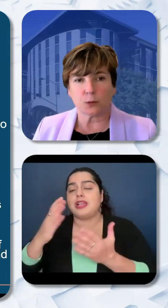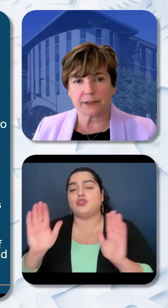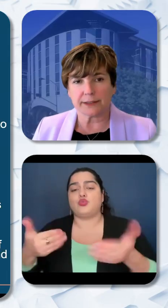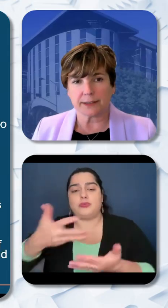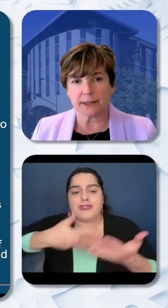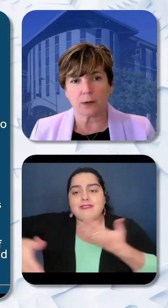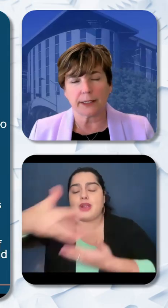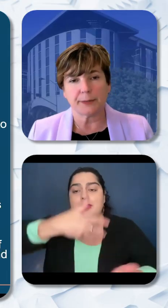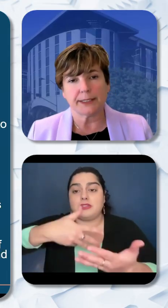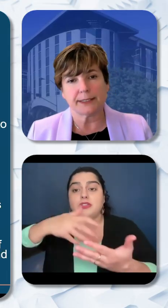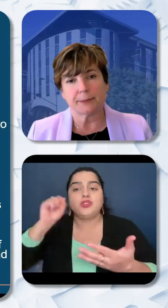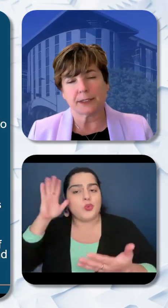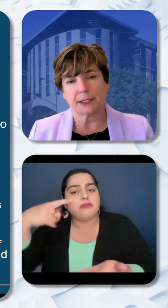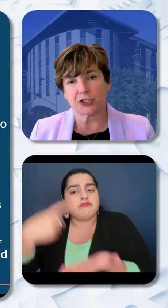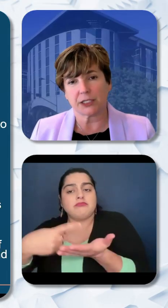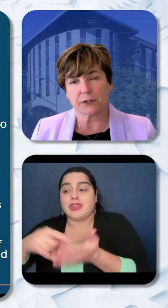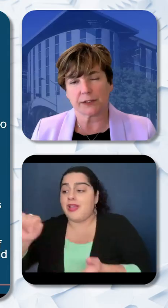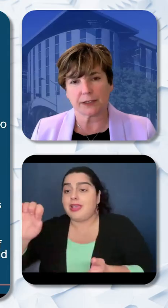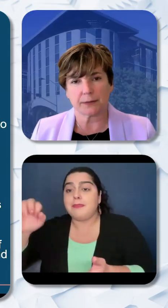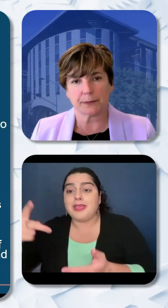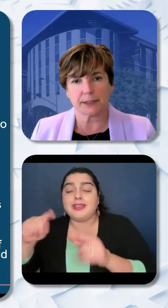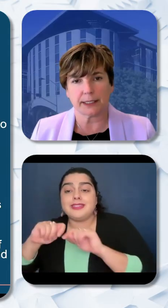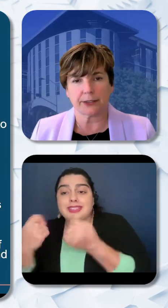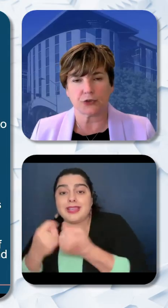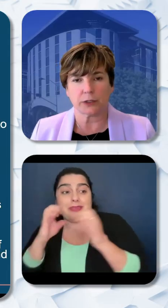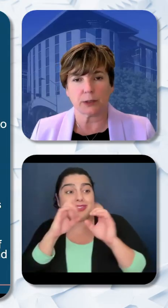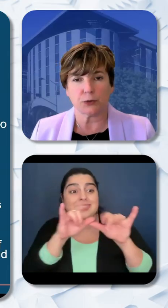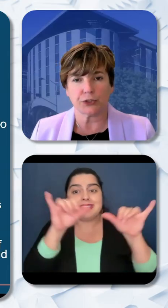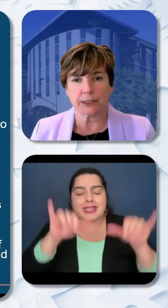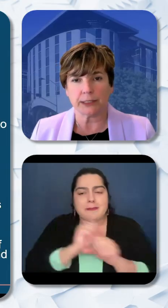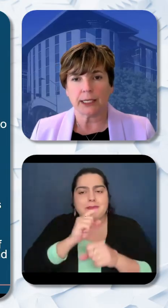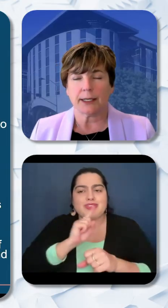So we'll discuss how IEP teams and educational systems can ensure inclusion